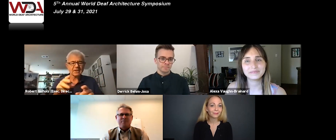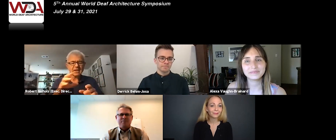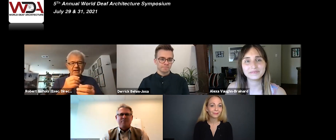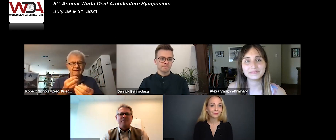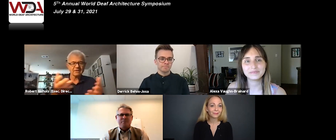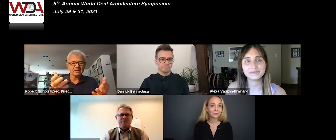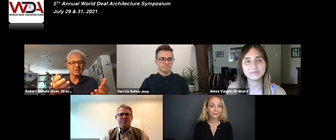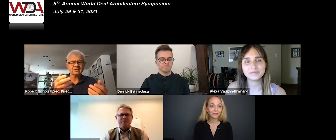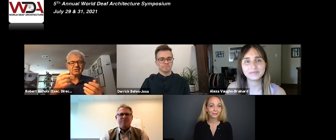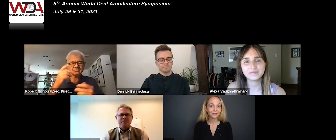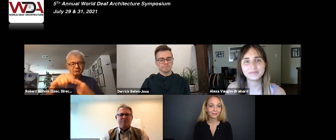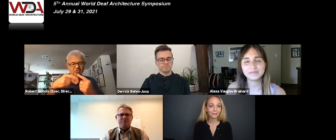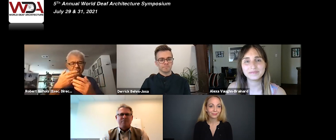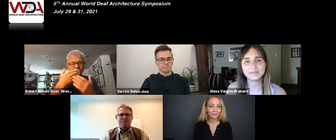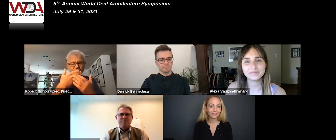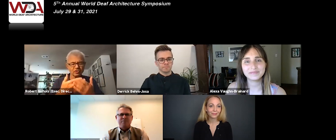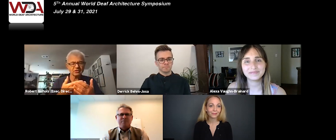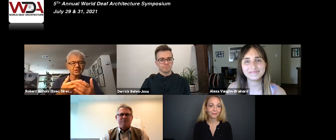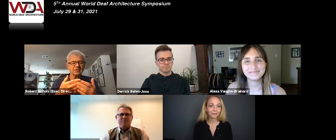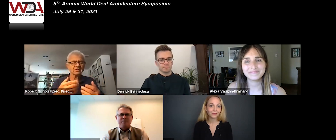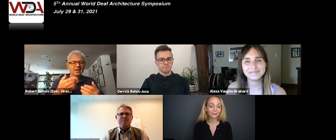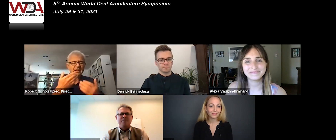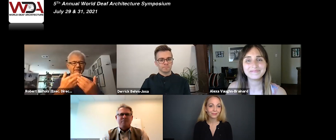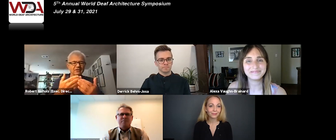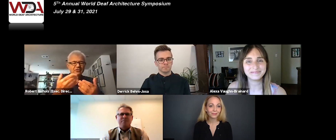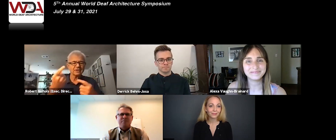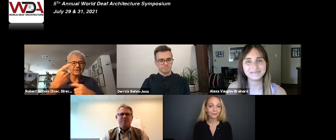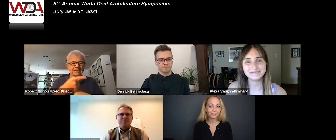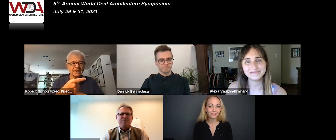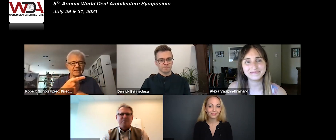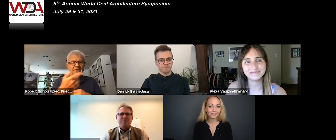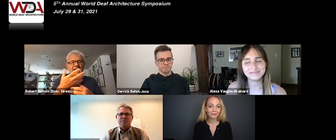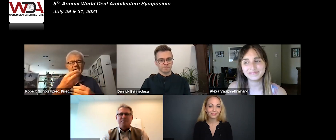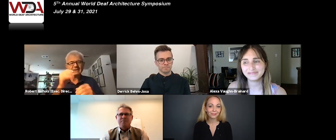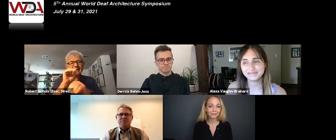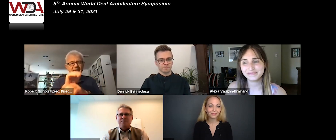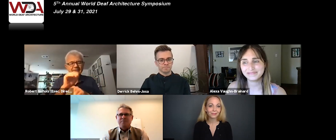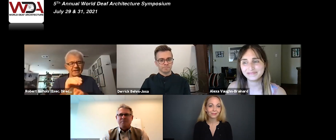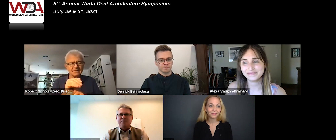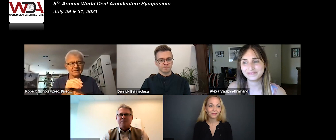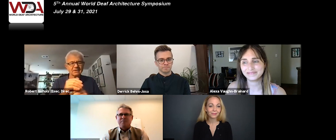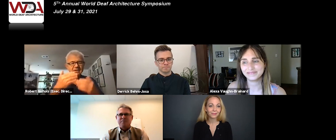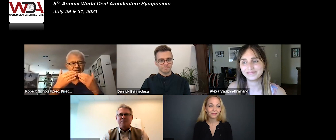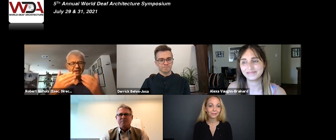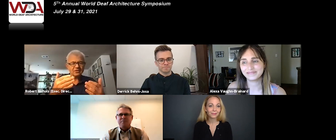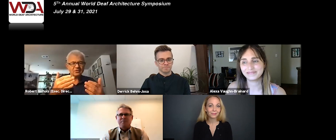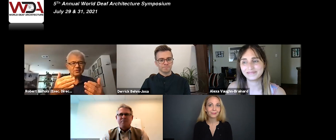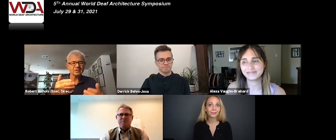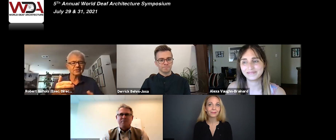And I just want to thank all of our participants today for, just, the thoughtful discussion. Have a great day.